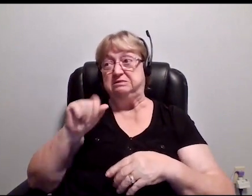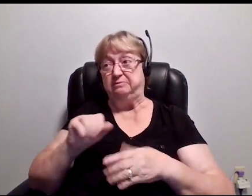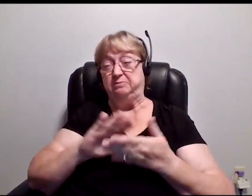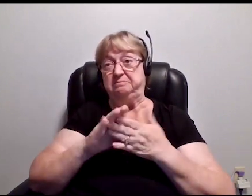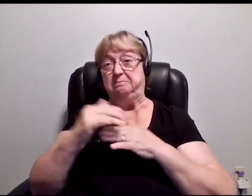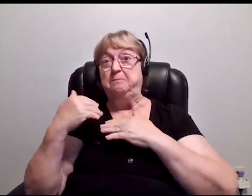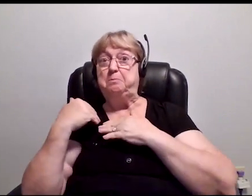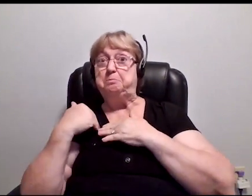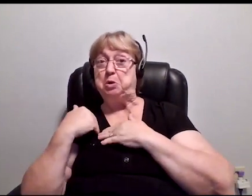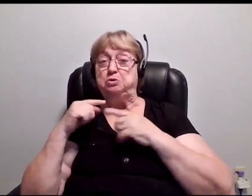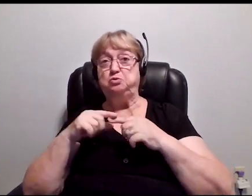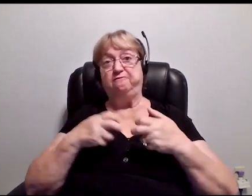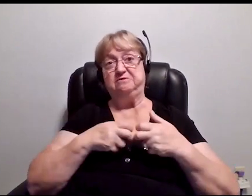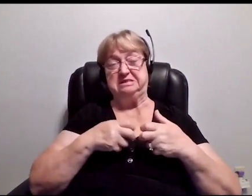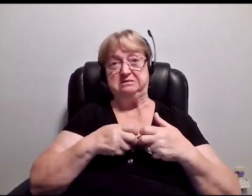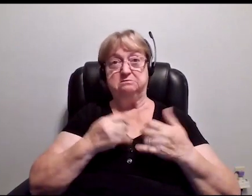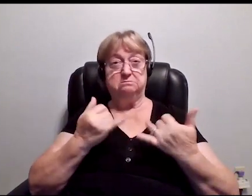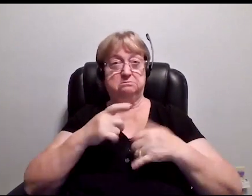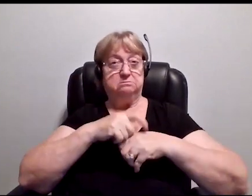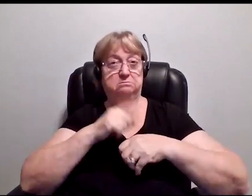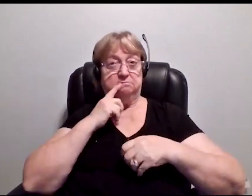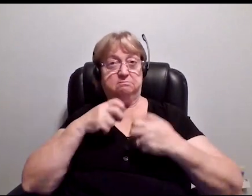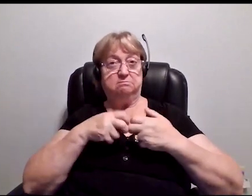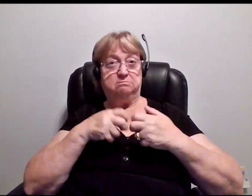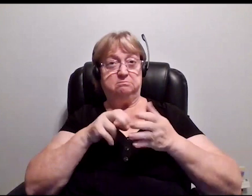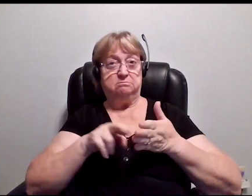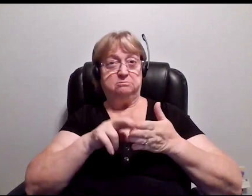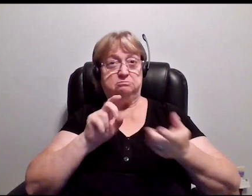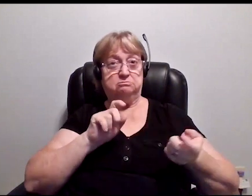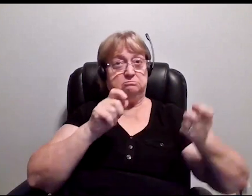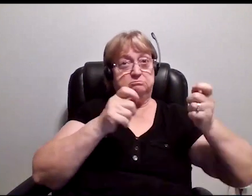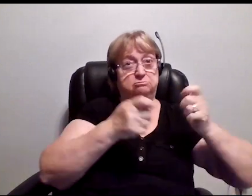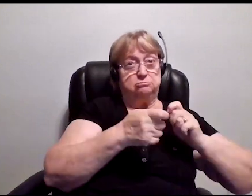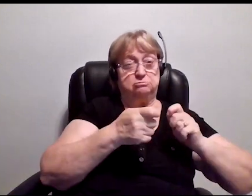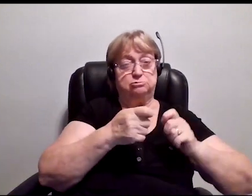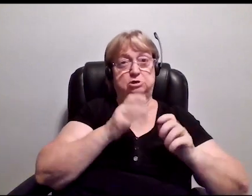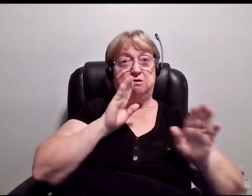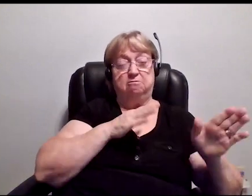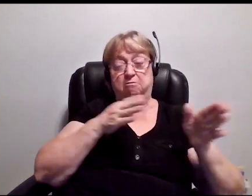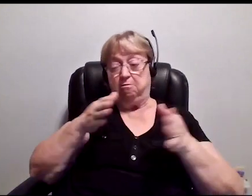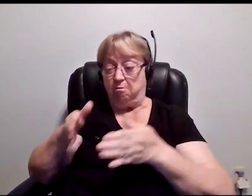for physics education research to center the knowledge, skills, and experiences of disabled individuals,